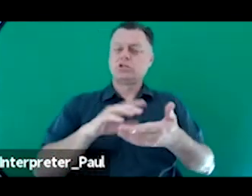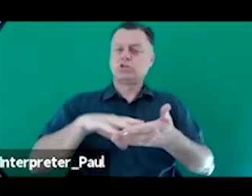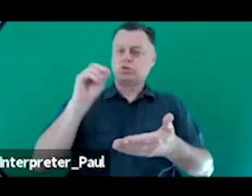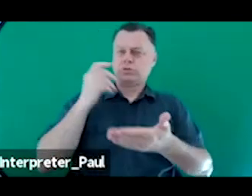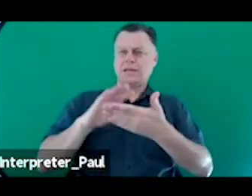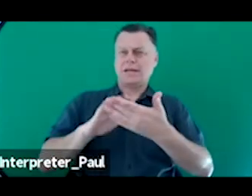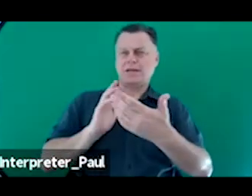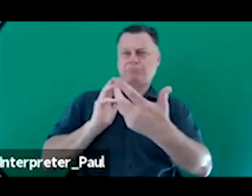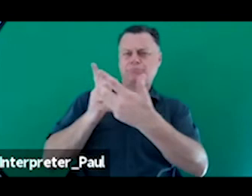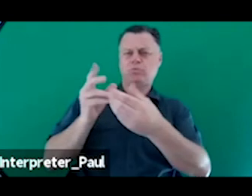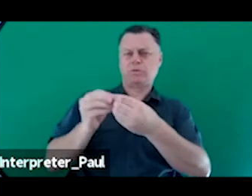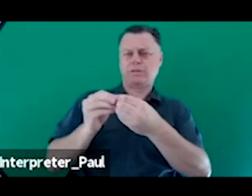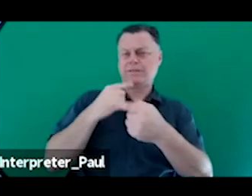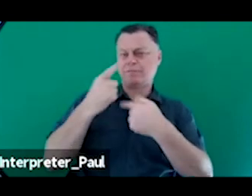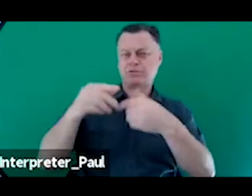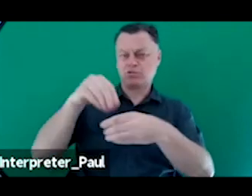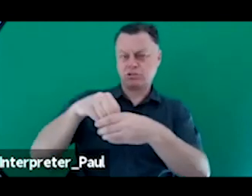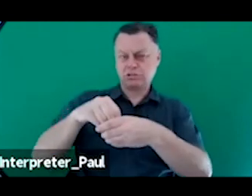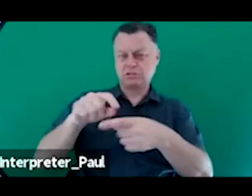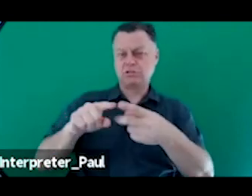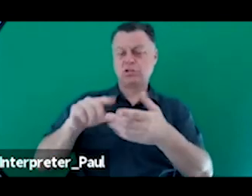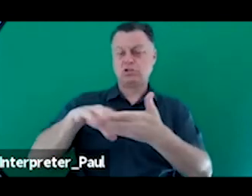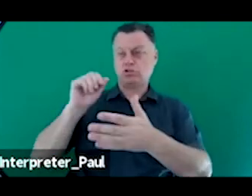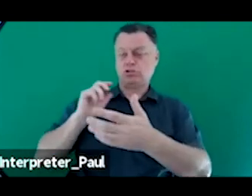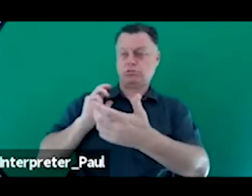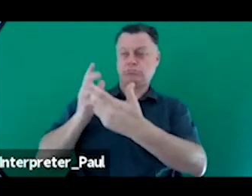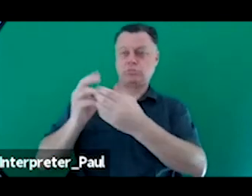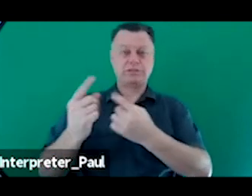where do they interact with each other? If you have your instructors who are using a